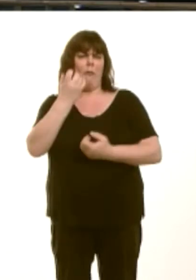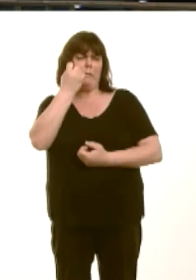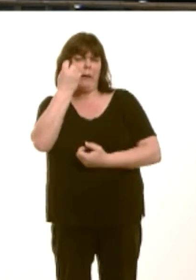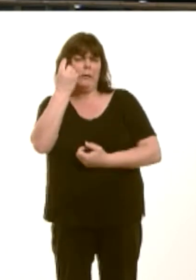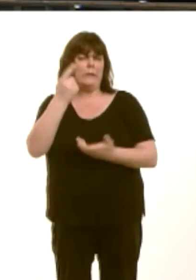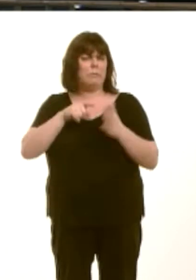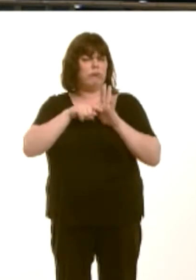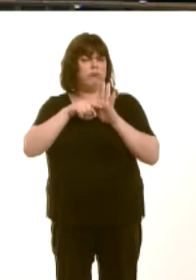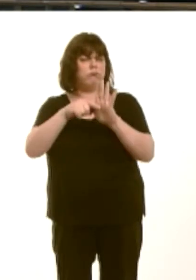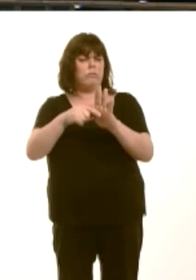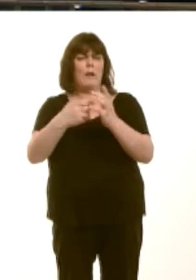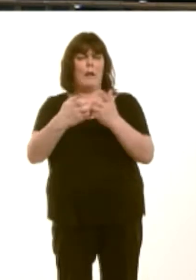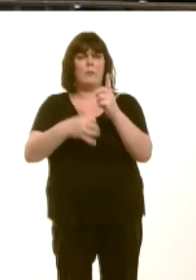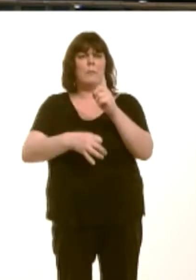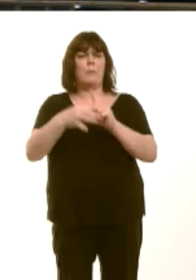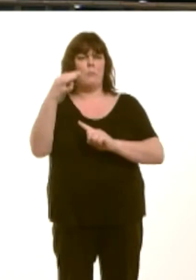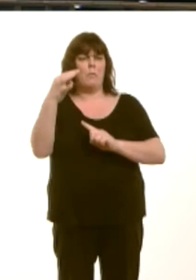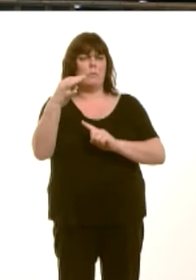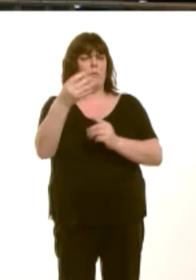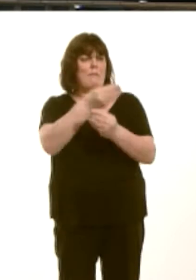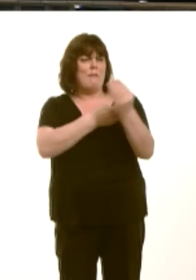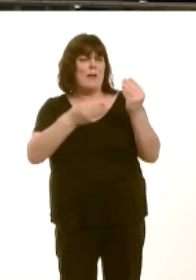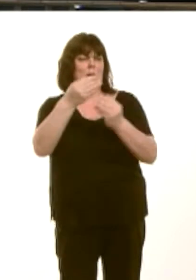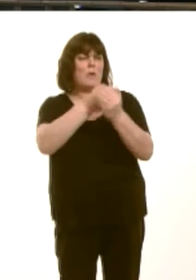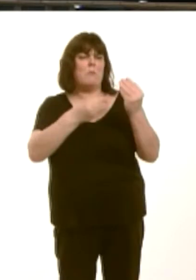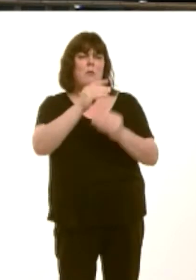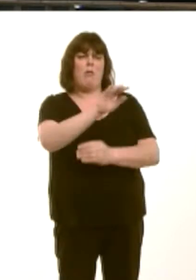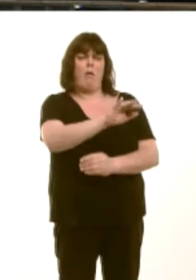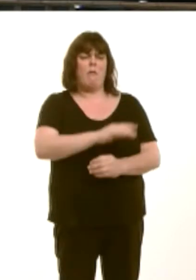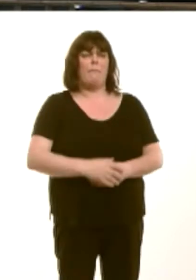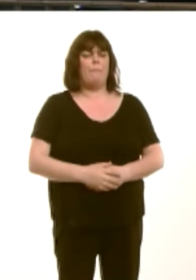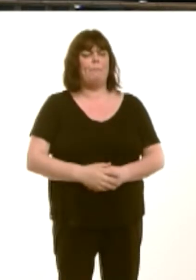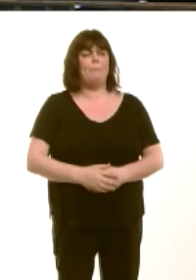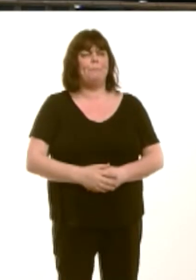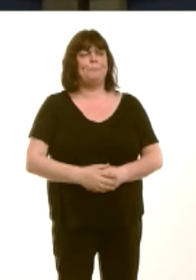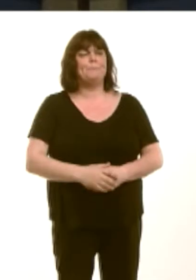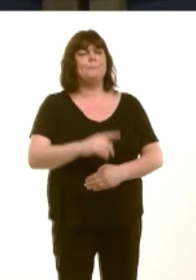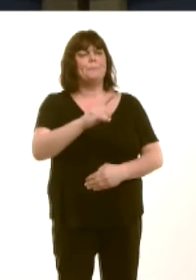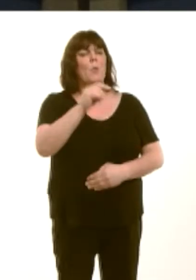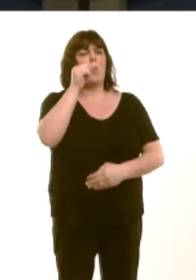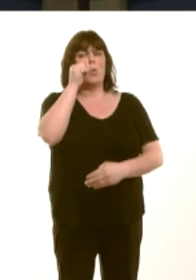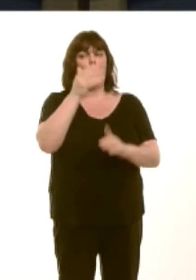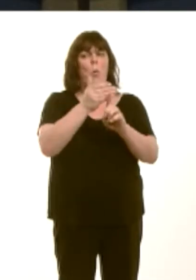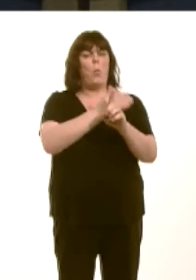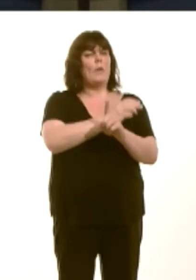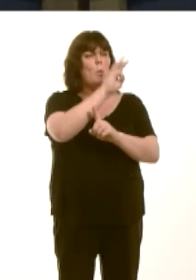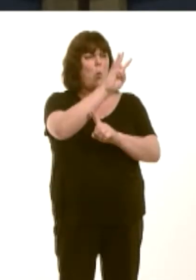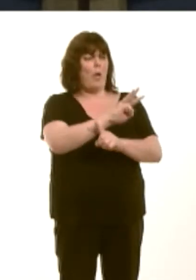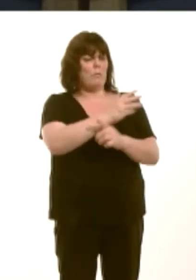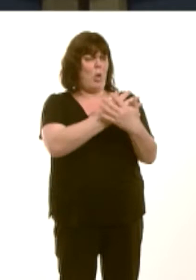how to promote the economy of west Wales, but, given that west Wales has received European